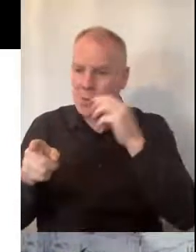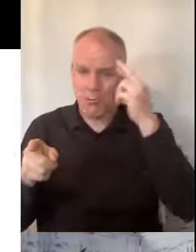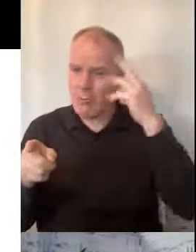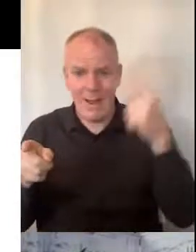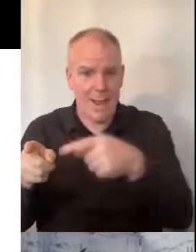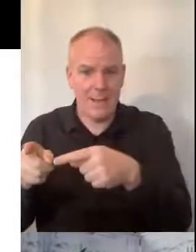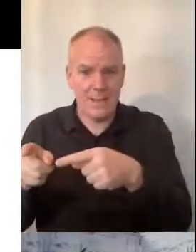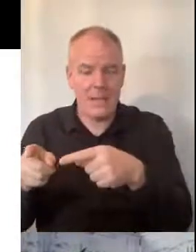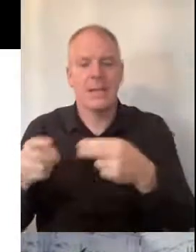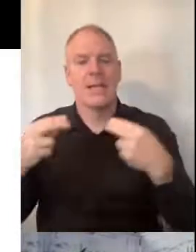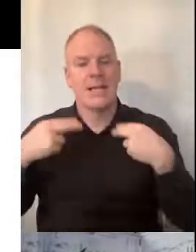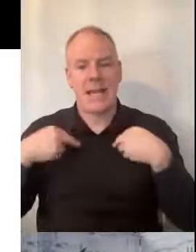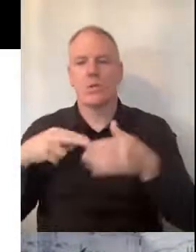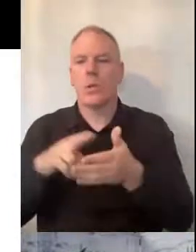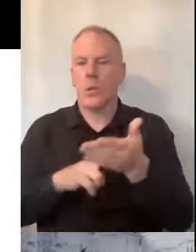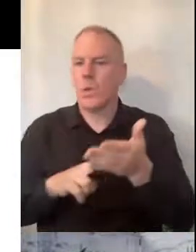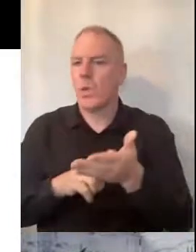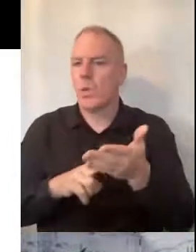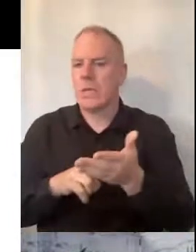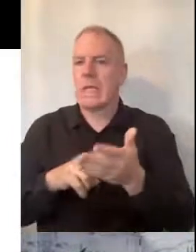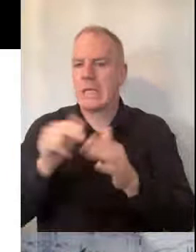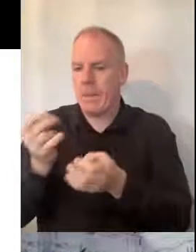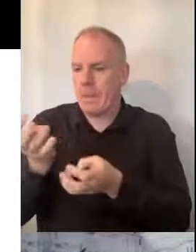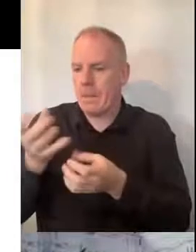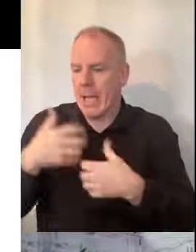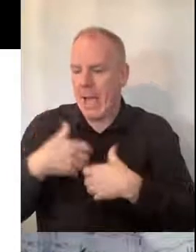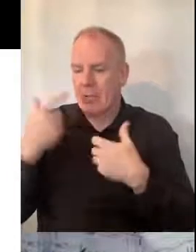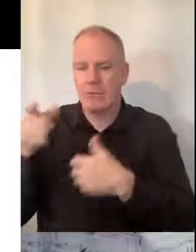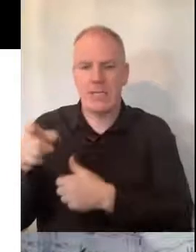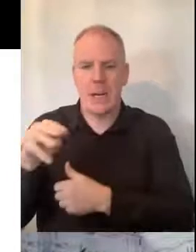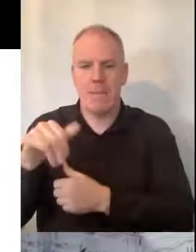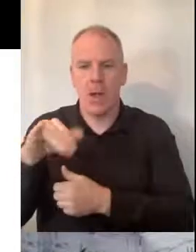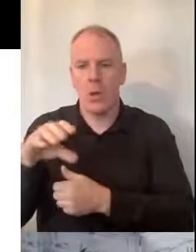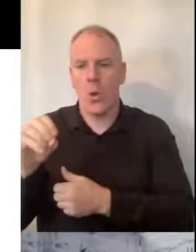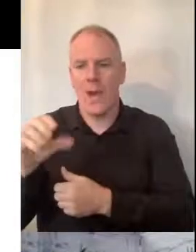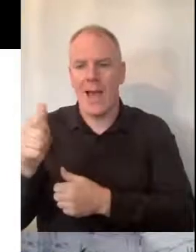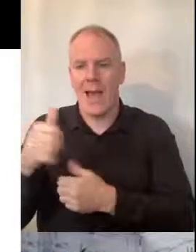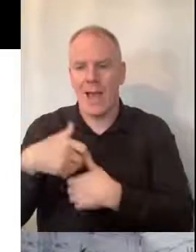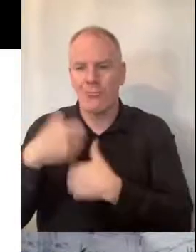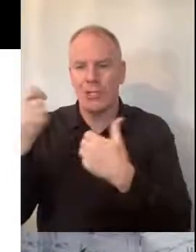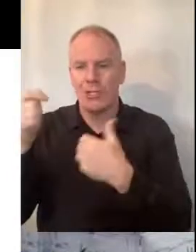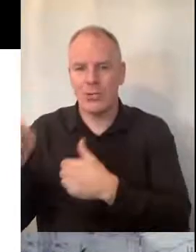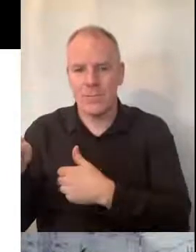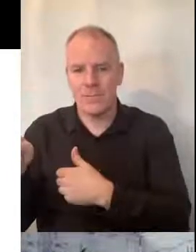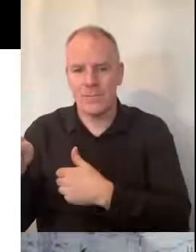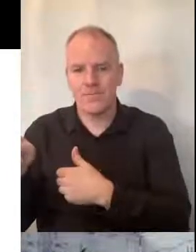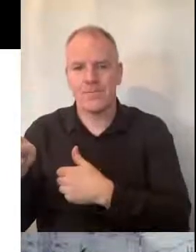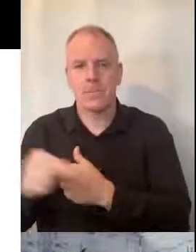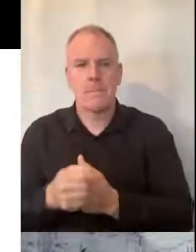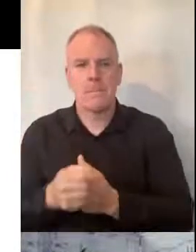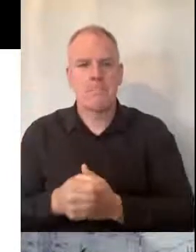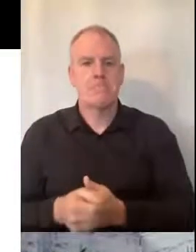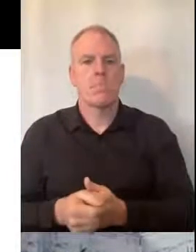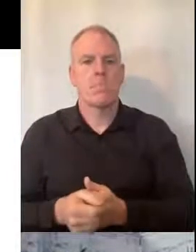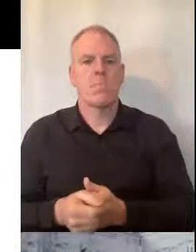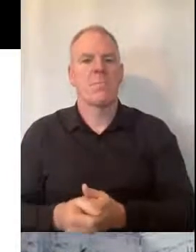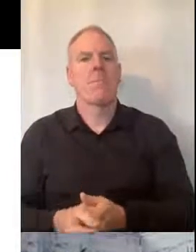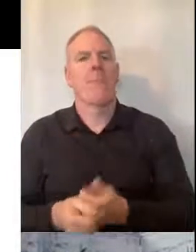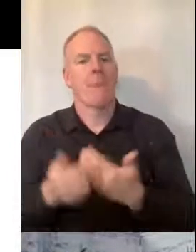realize the language and terminology we use in our learning spaces or in our workspaces equally. And and we often put it down to.